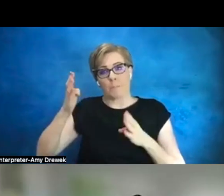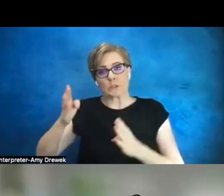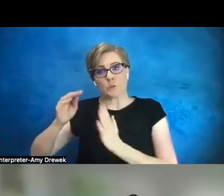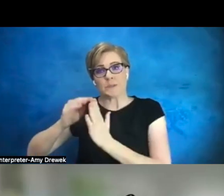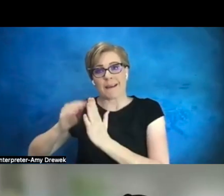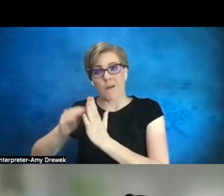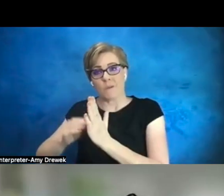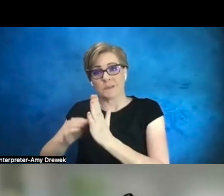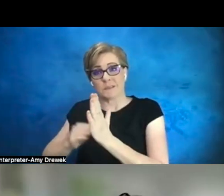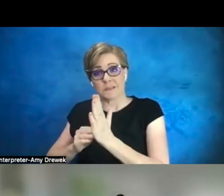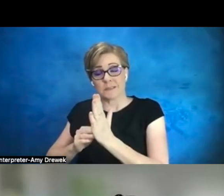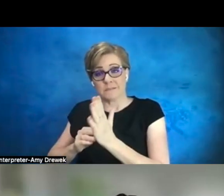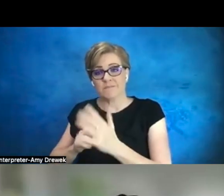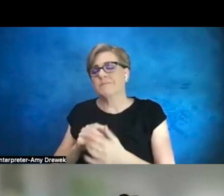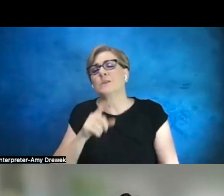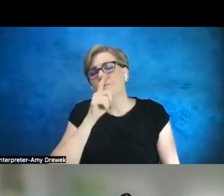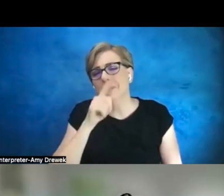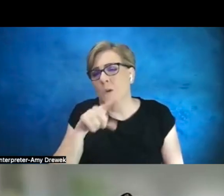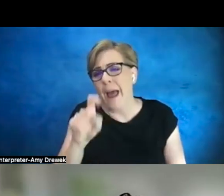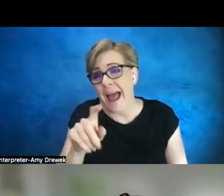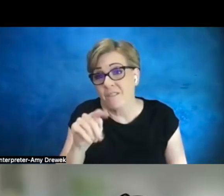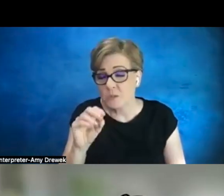to take notes, totally optional. But I will ask folks to share,